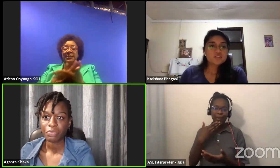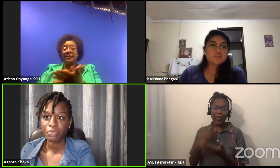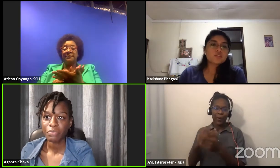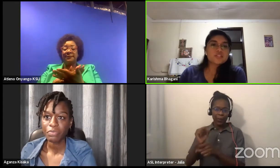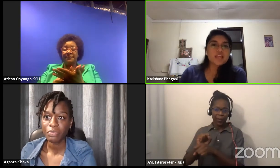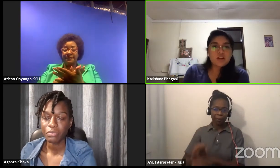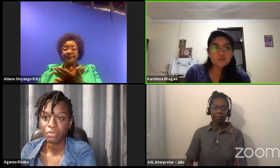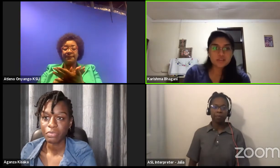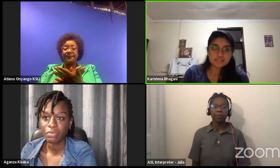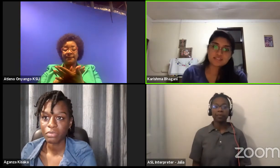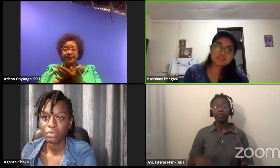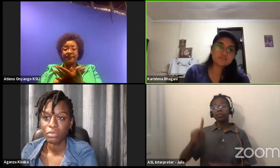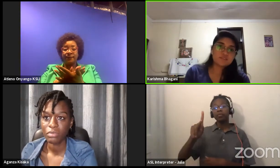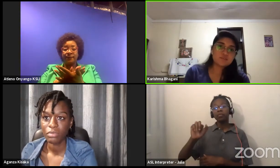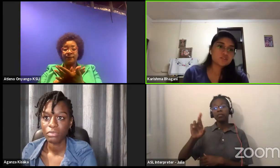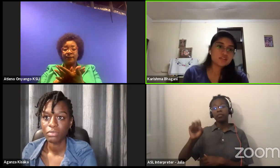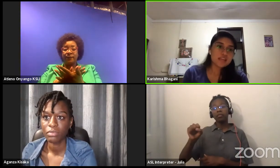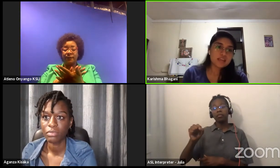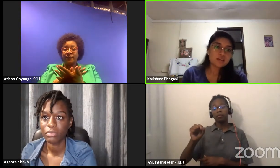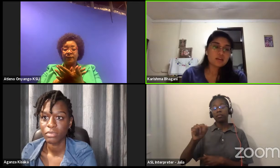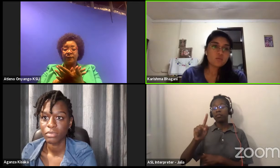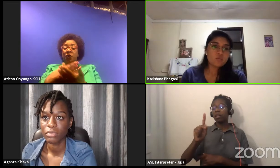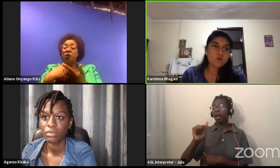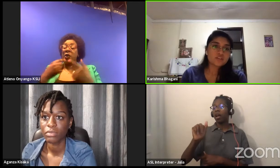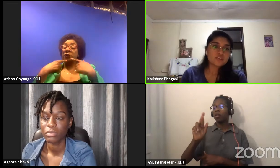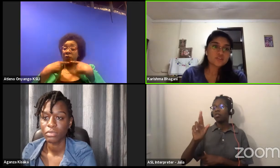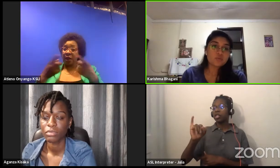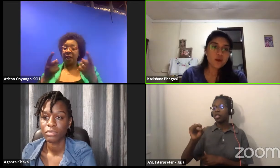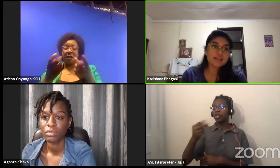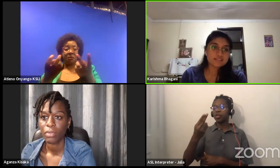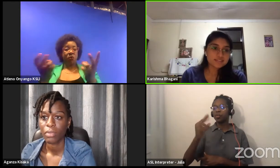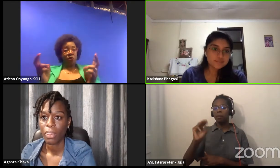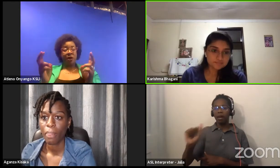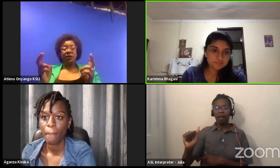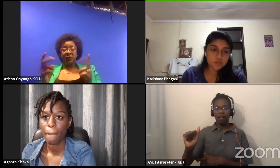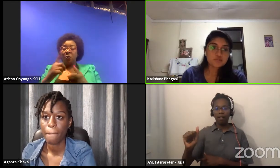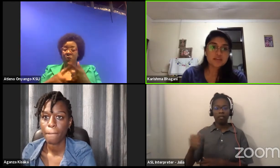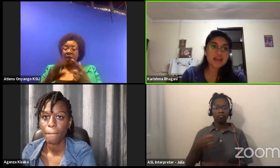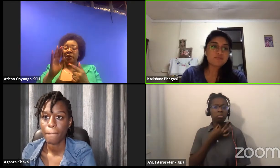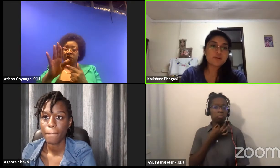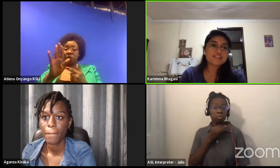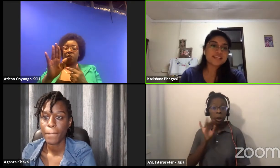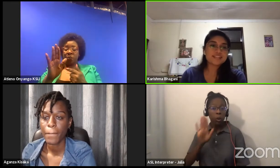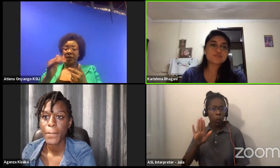So if you were to tell our audiences and viewers today what your why is, and you can have one sentence